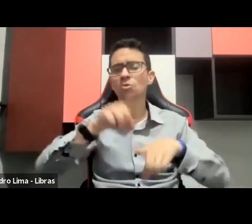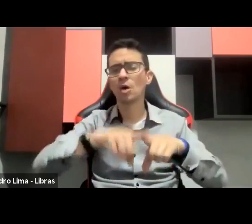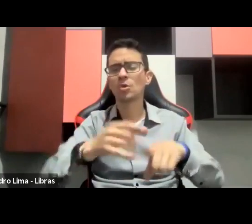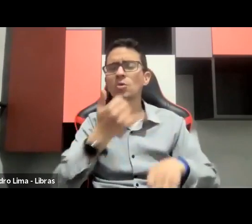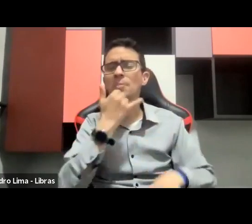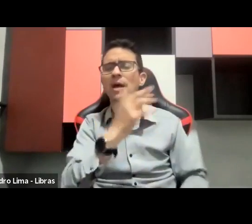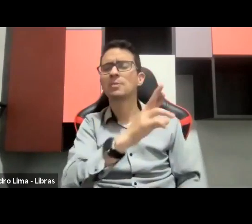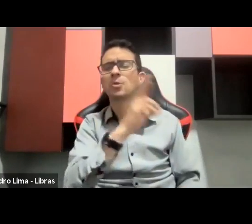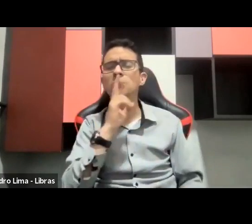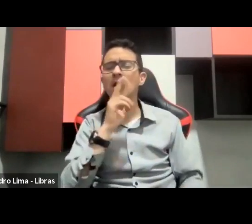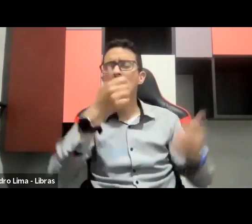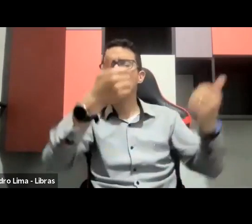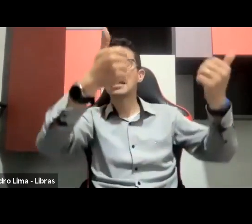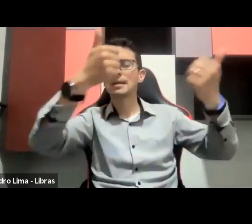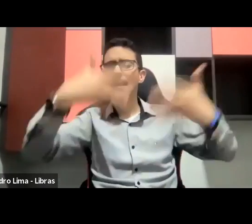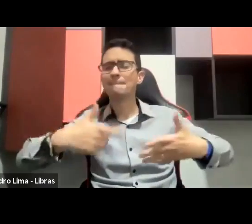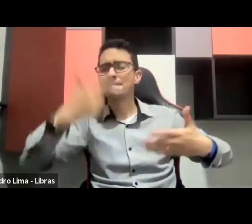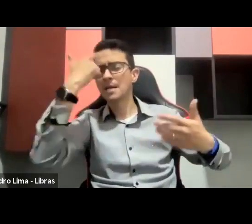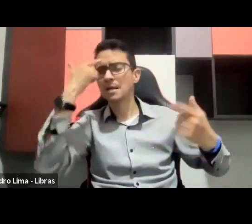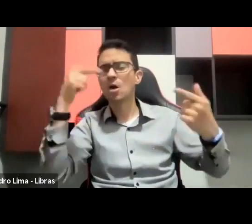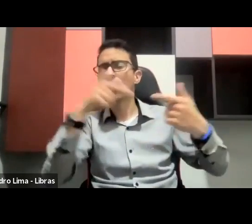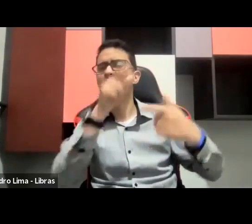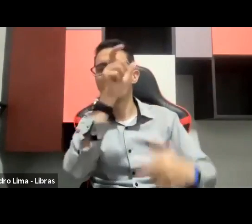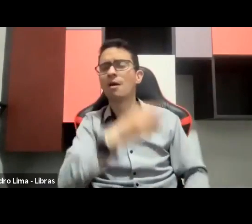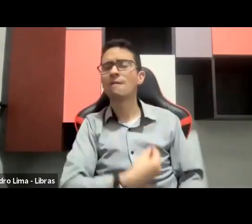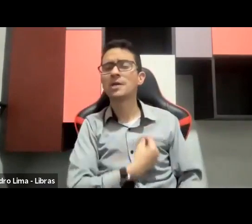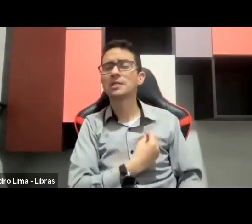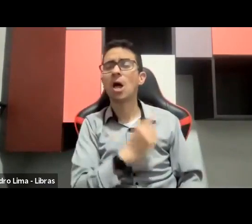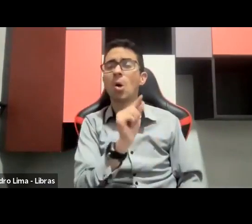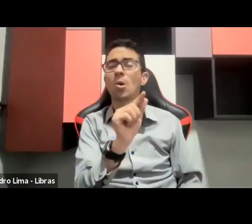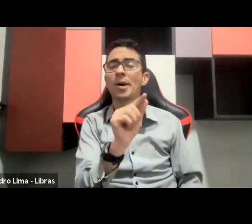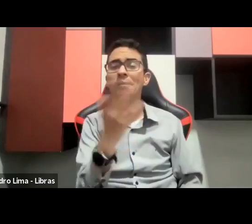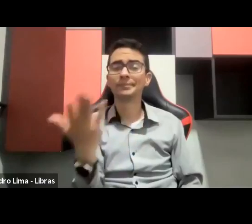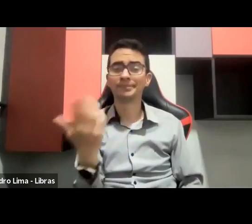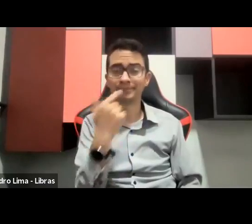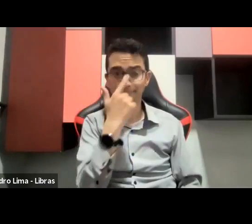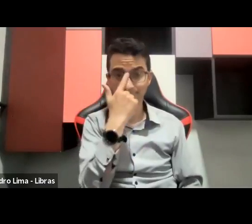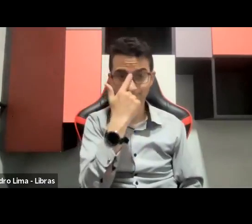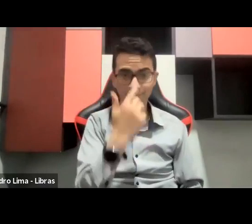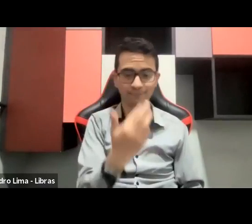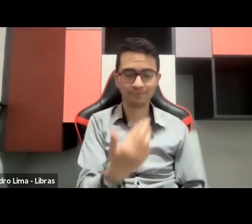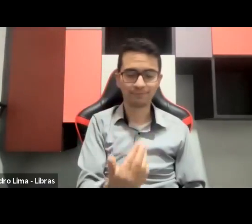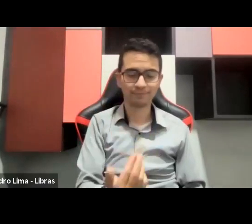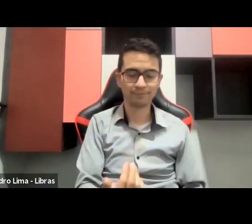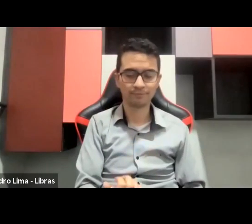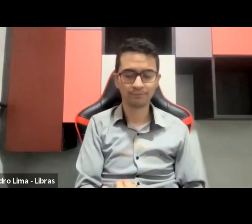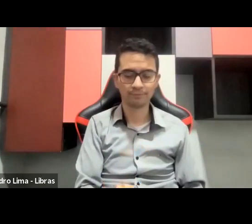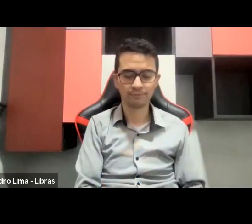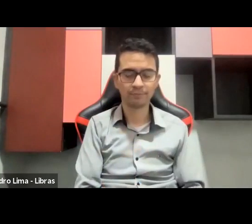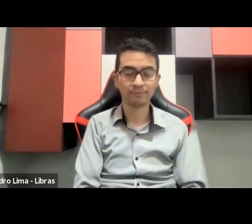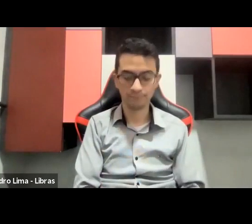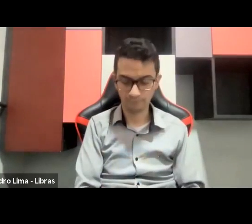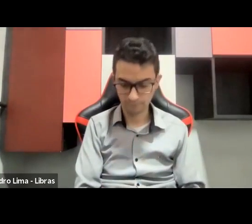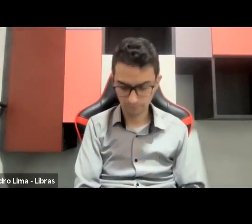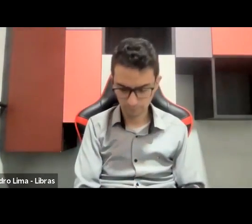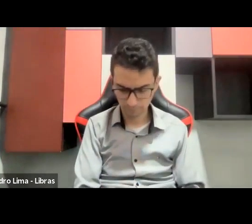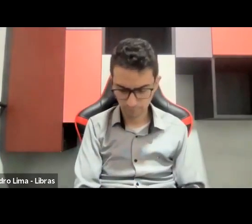what do you think about it. I don't know this, actually don't know this. Actually, what